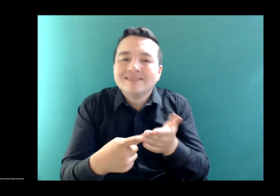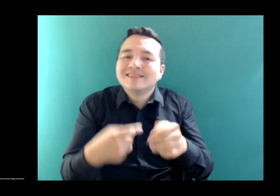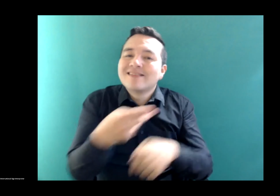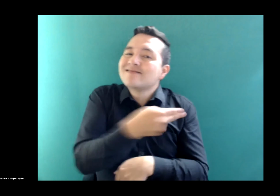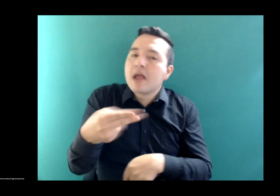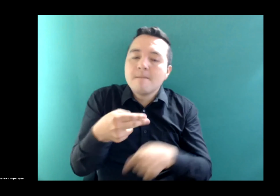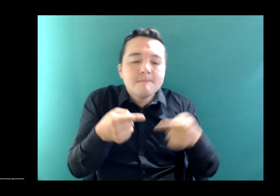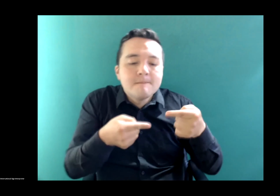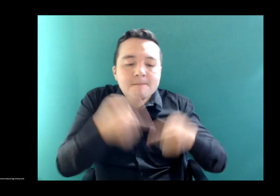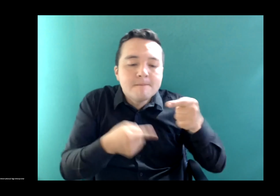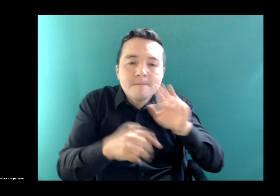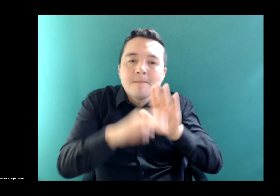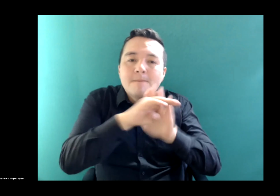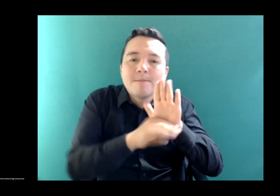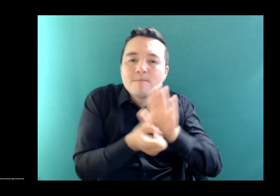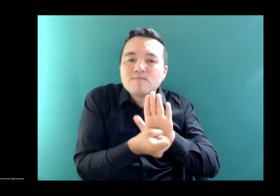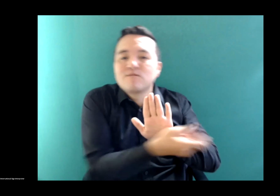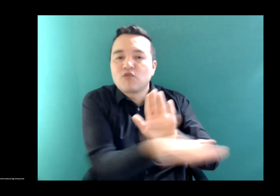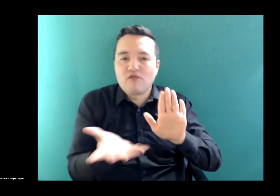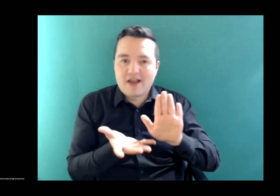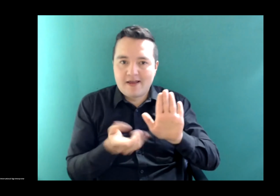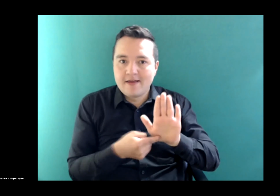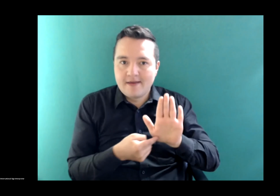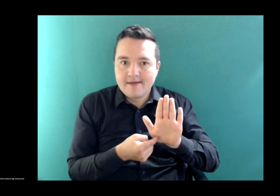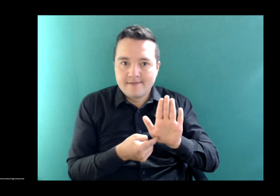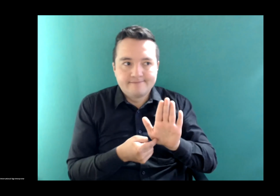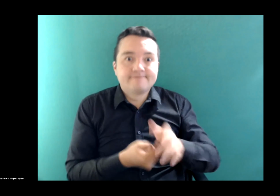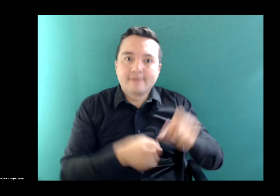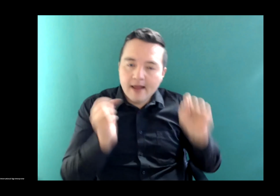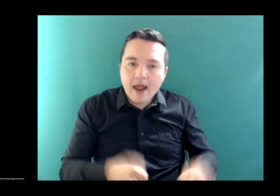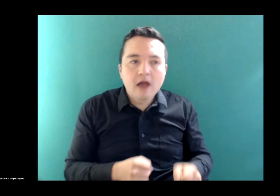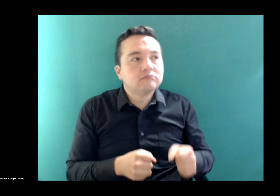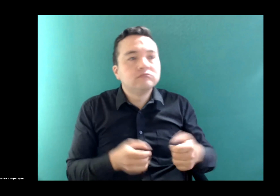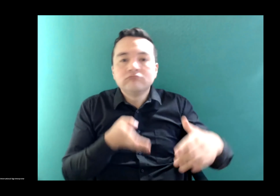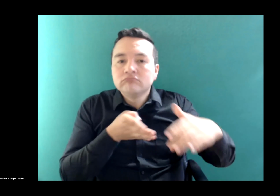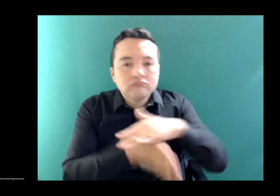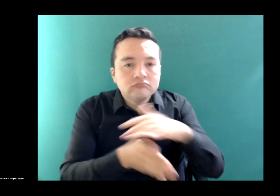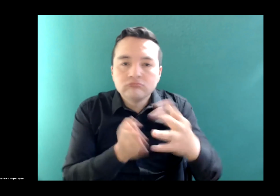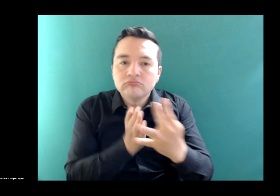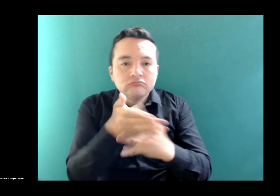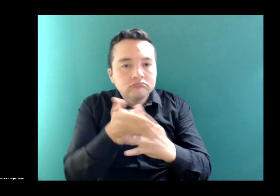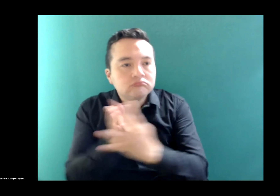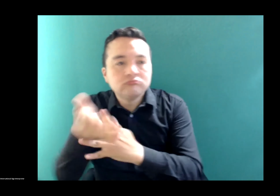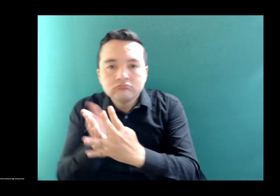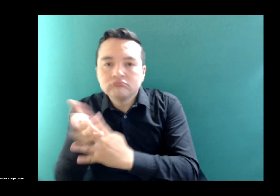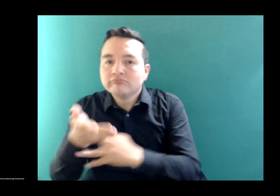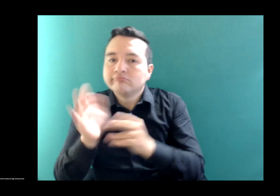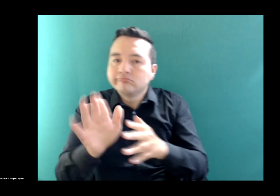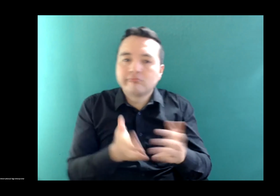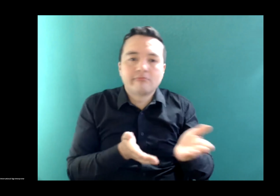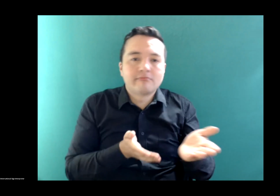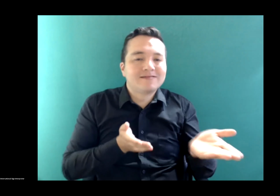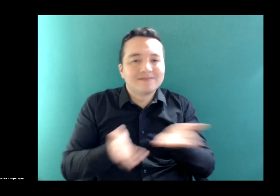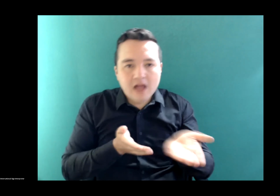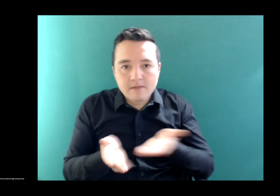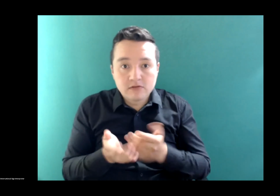We believe this kind of thing is really important because you are not based only in a government policy, but we are trying to create some really public policies.